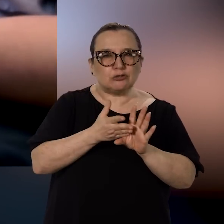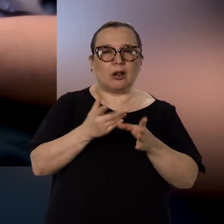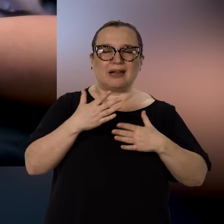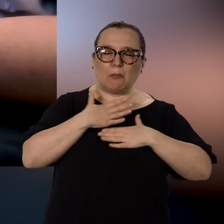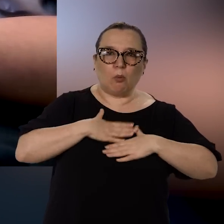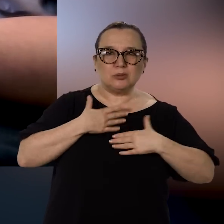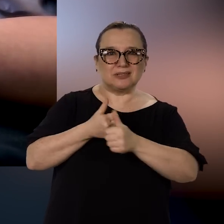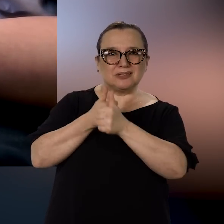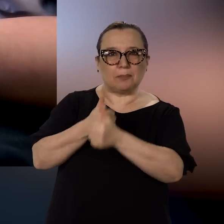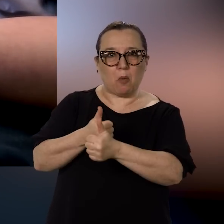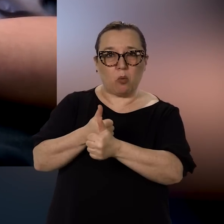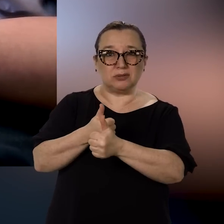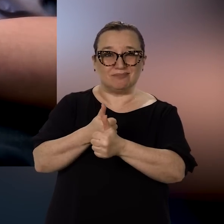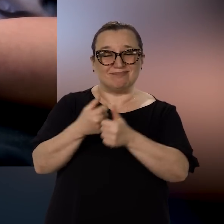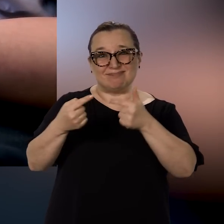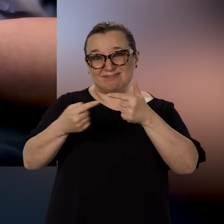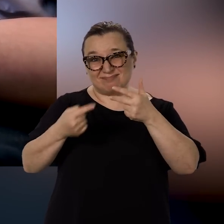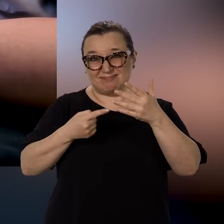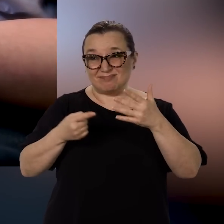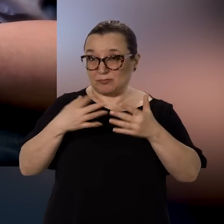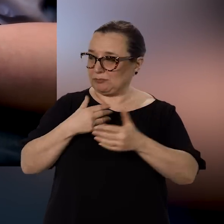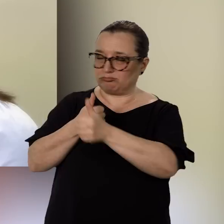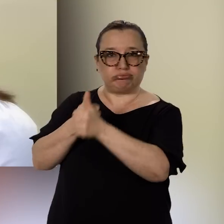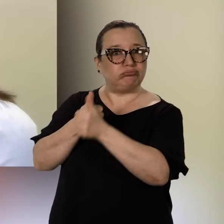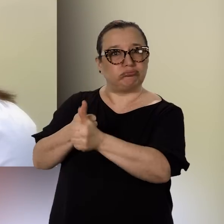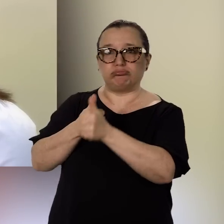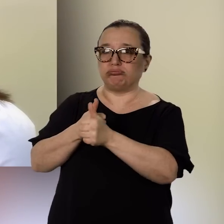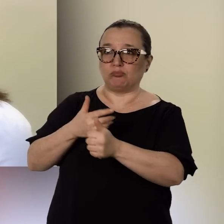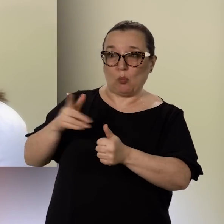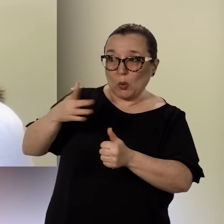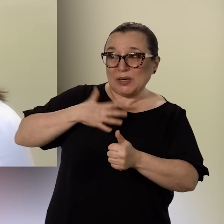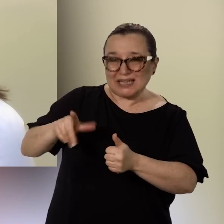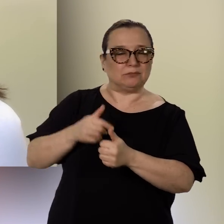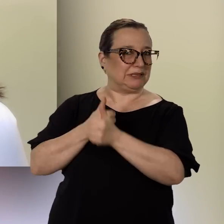Also with the coming to terms with all the different changes that have happened